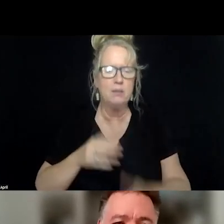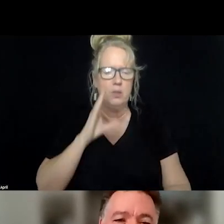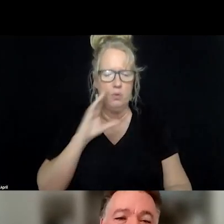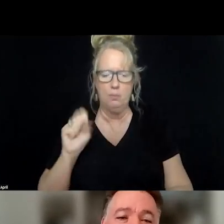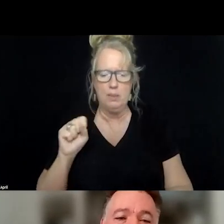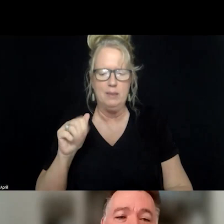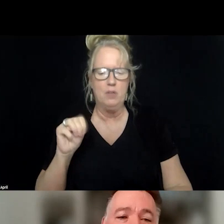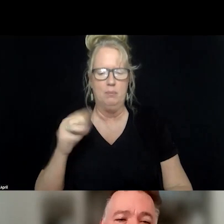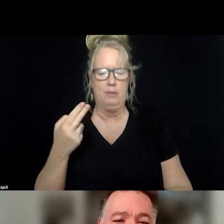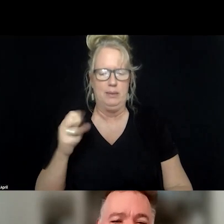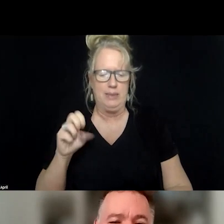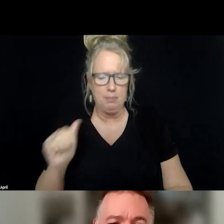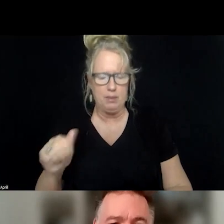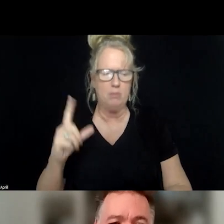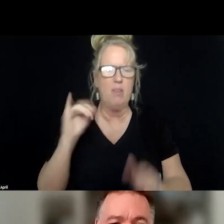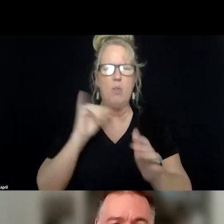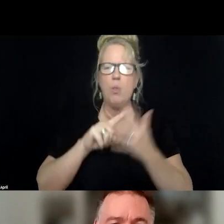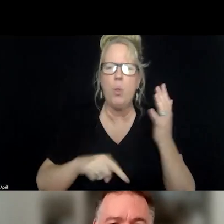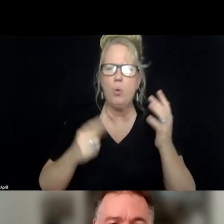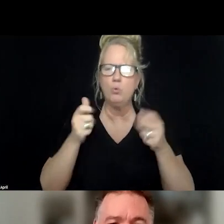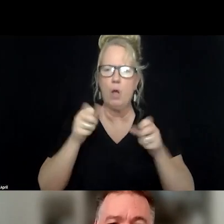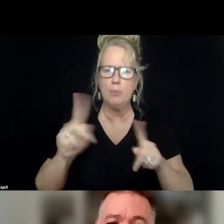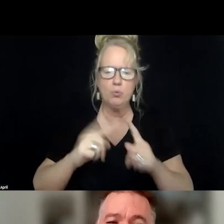GRANTS WHEN THERE ARE FAR BETTER OPPORTUNITIES TO DO THOSE.